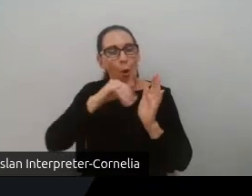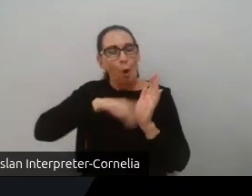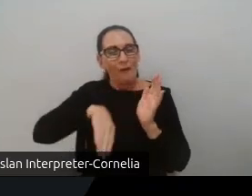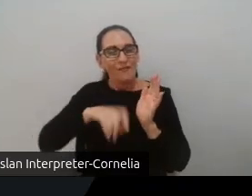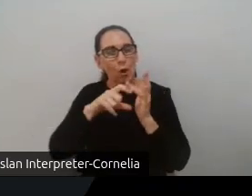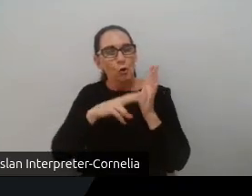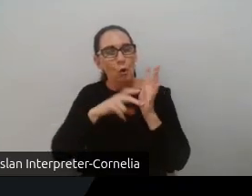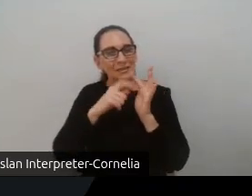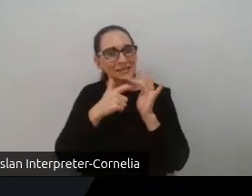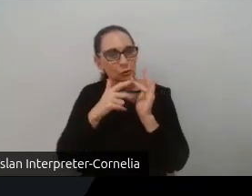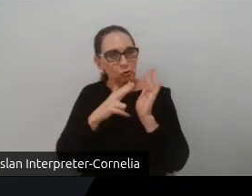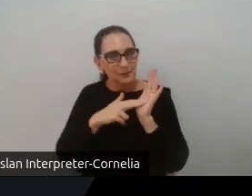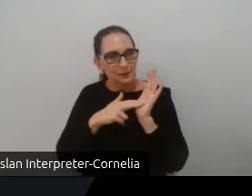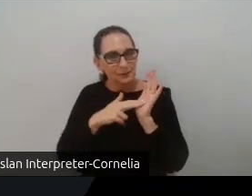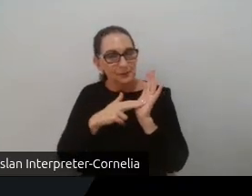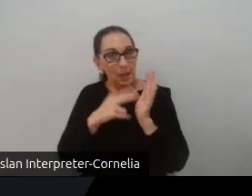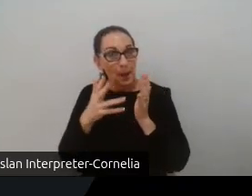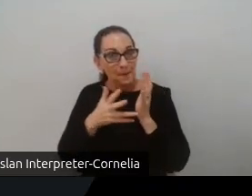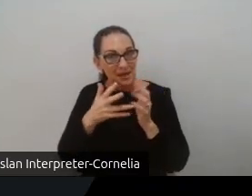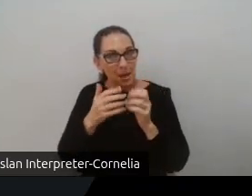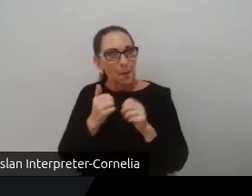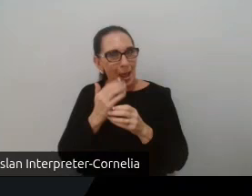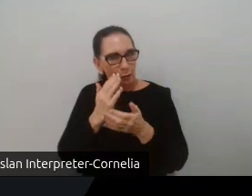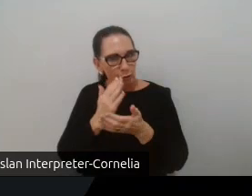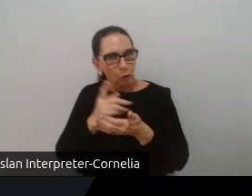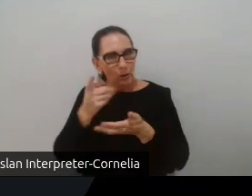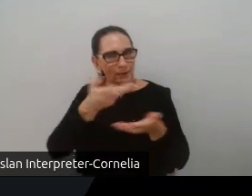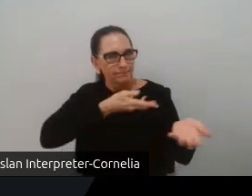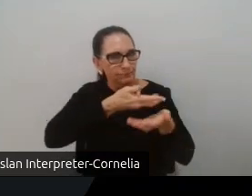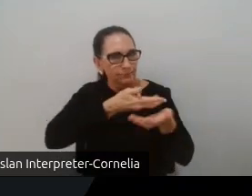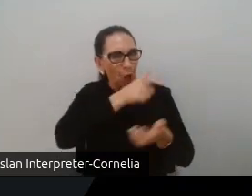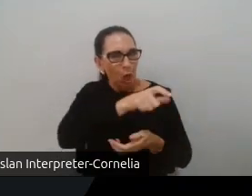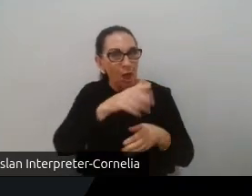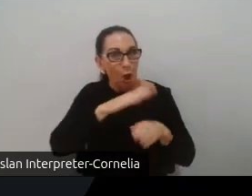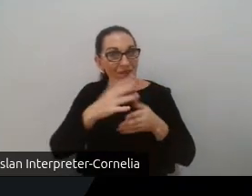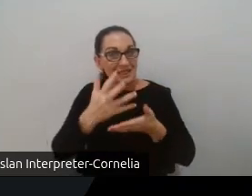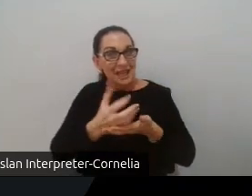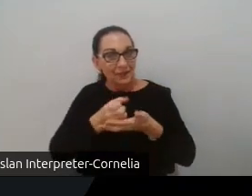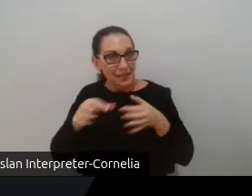Make sure that you include the clients in terms of safety planning and ask them what can happen